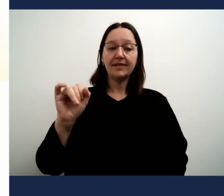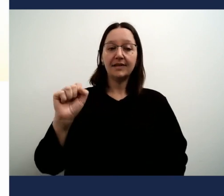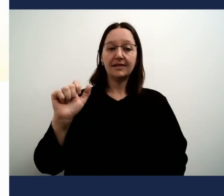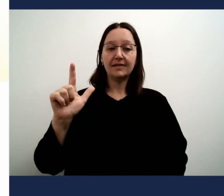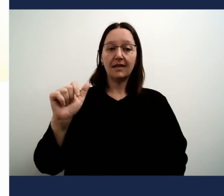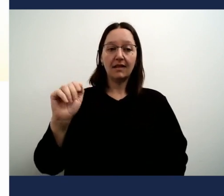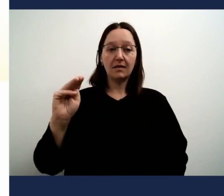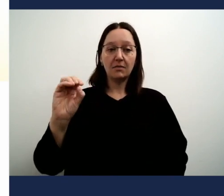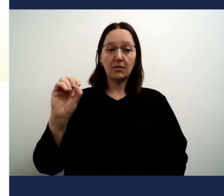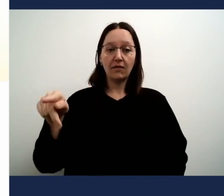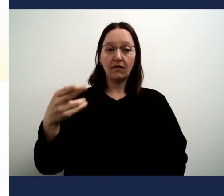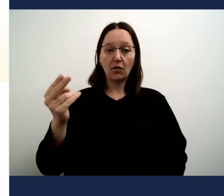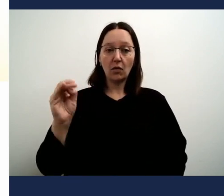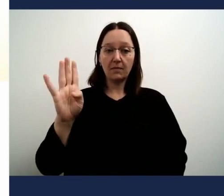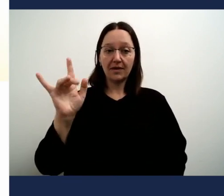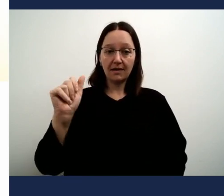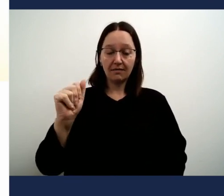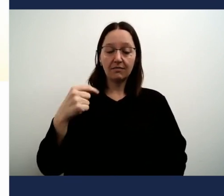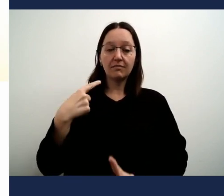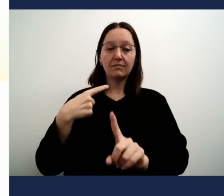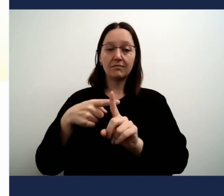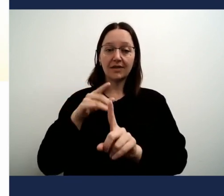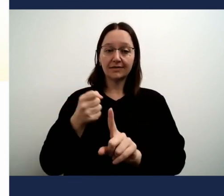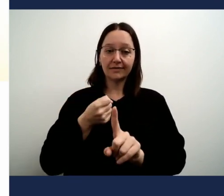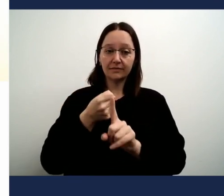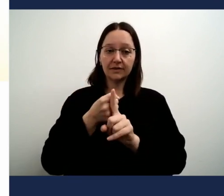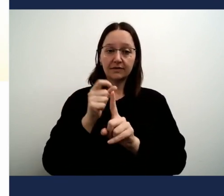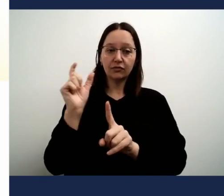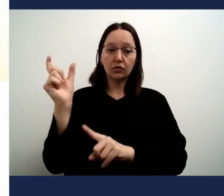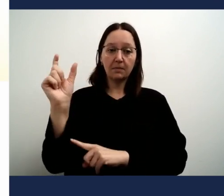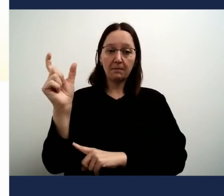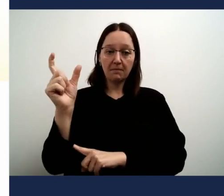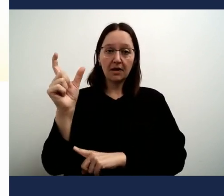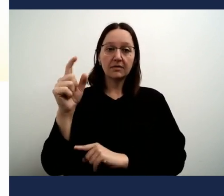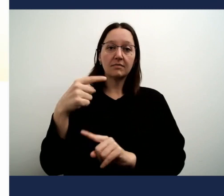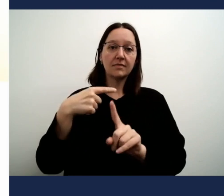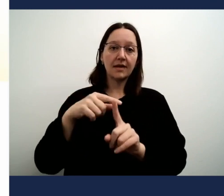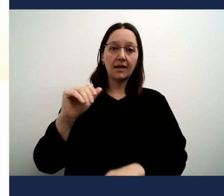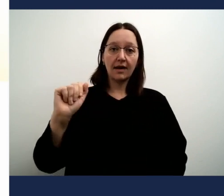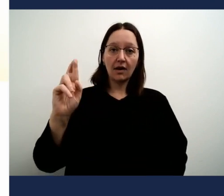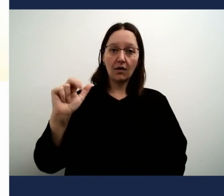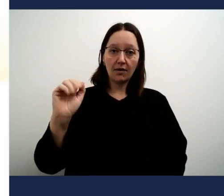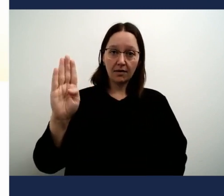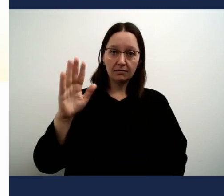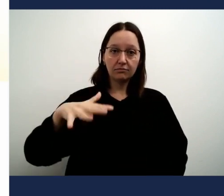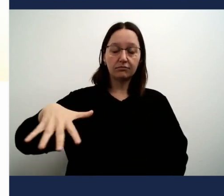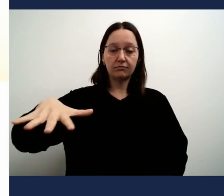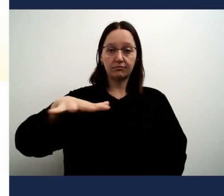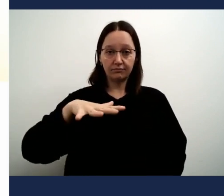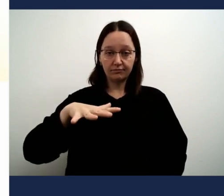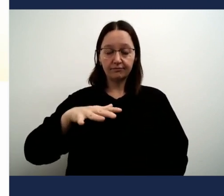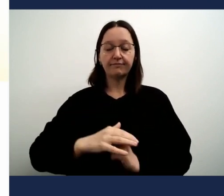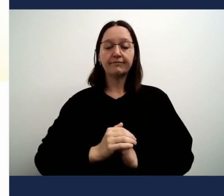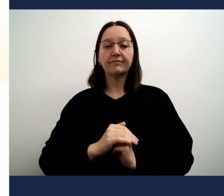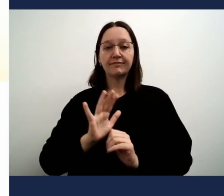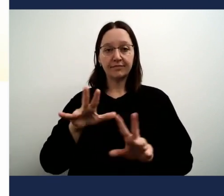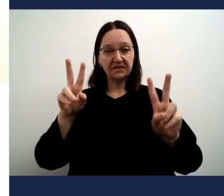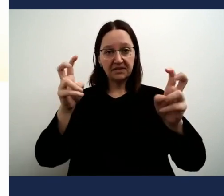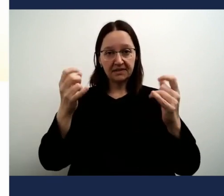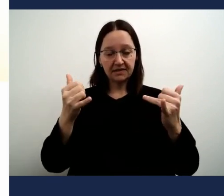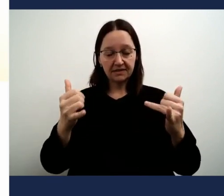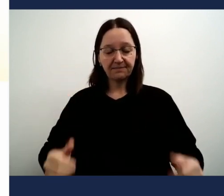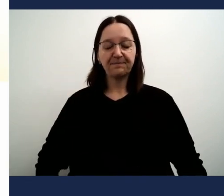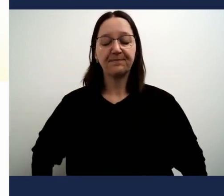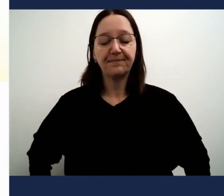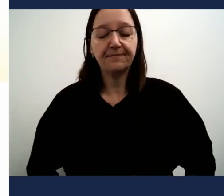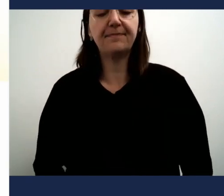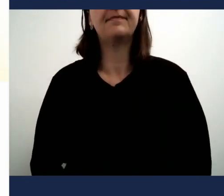invite you to join us for a